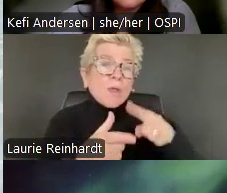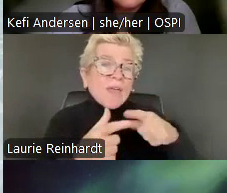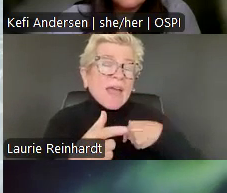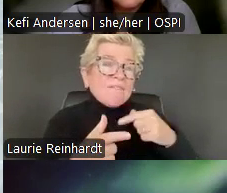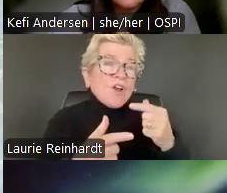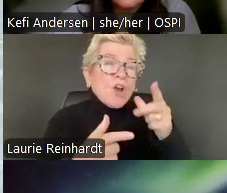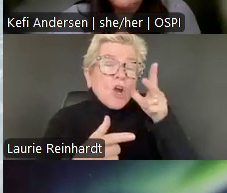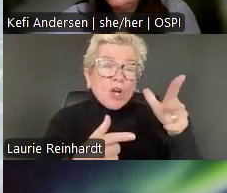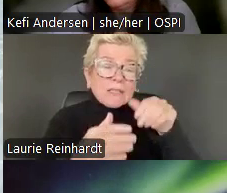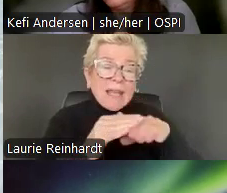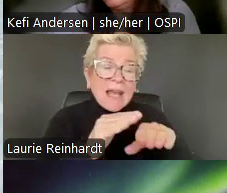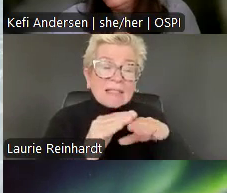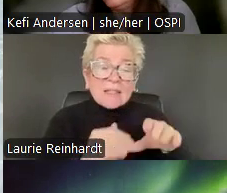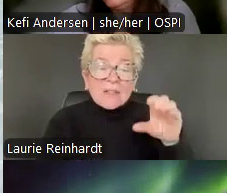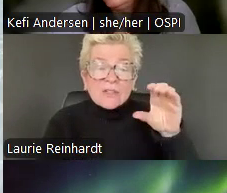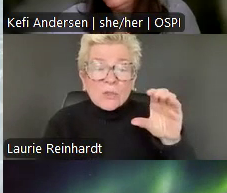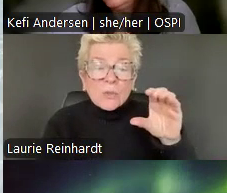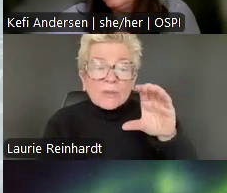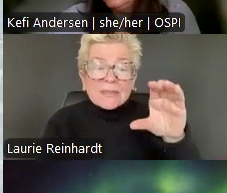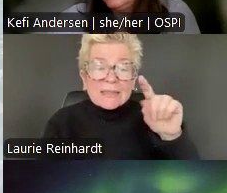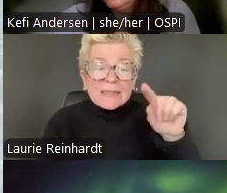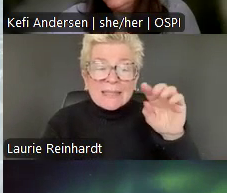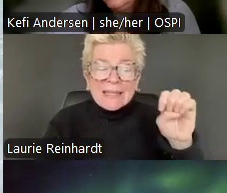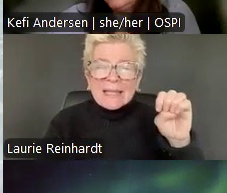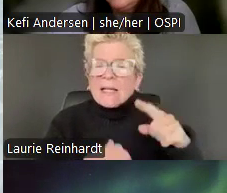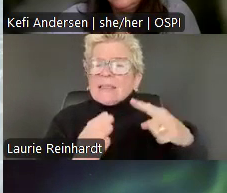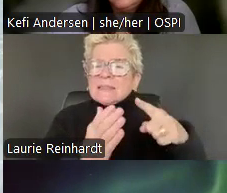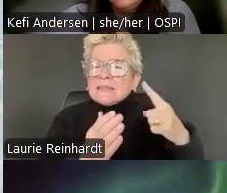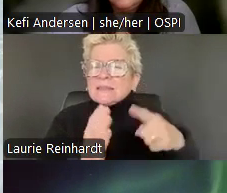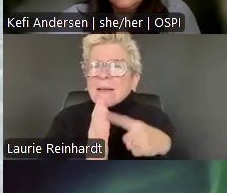things that we hear sometimes is that uh systems don't start the CTE courses until